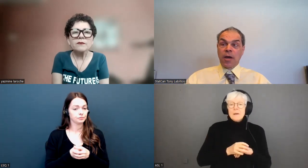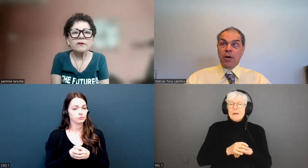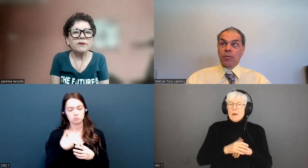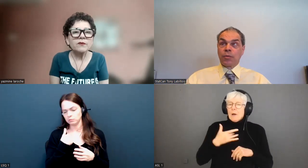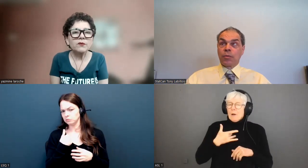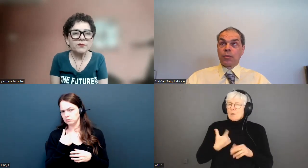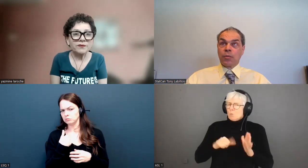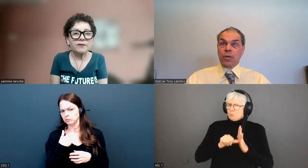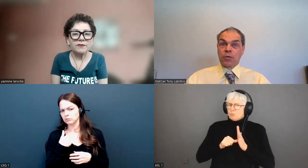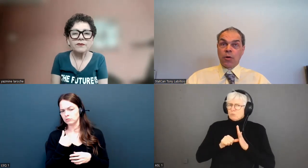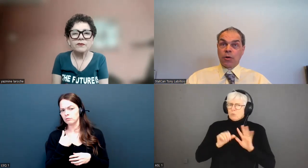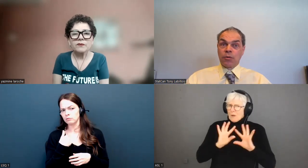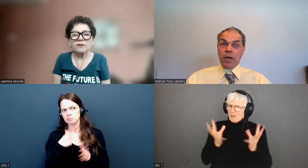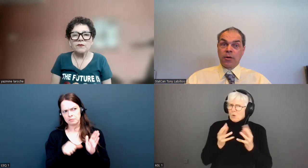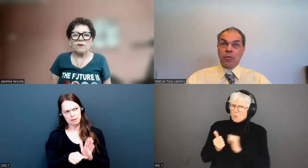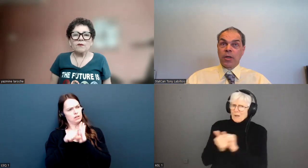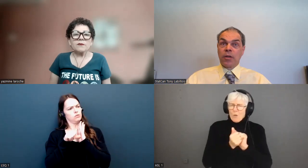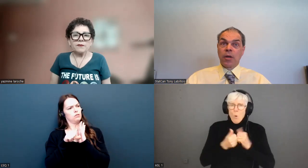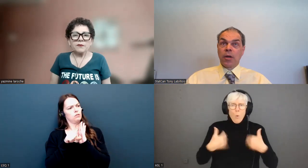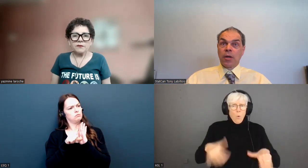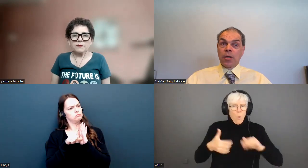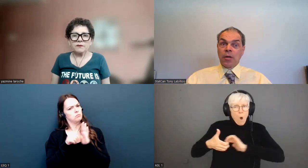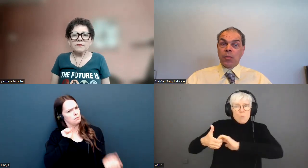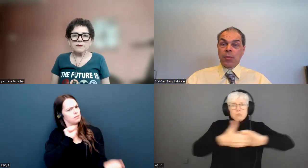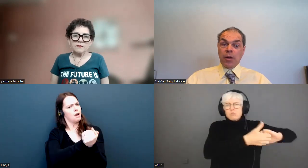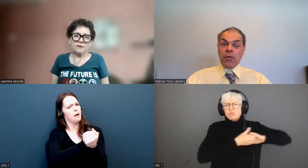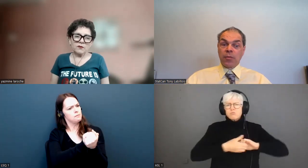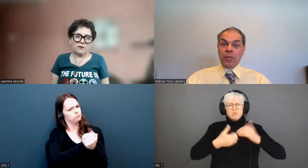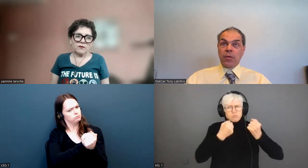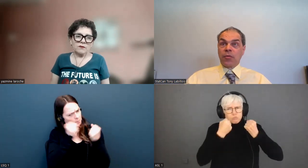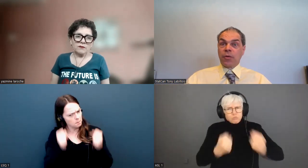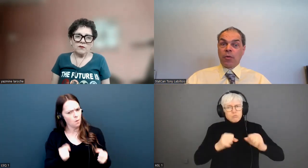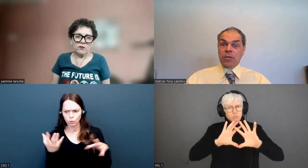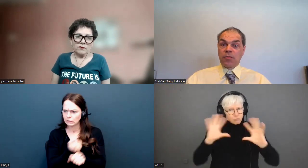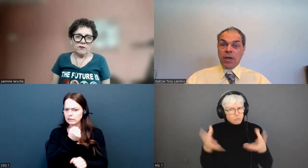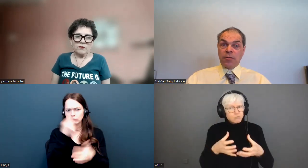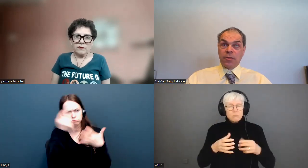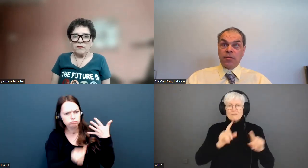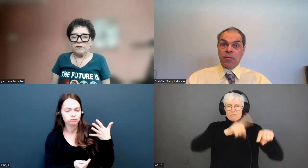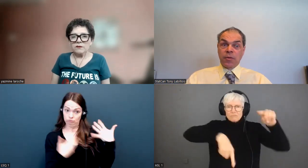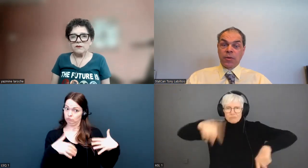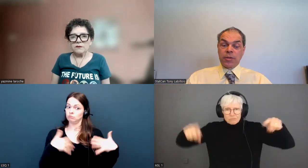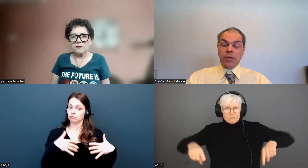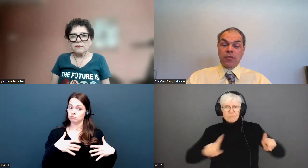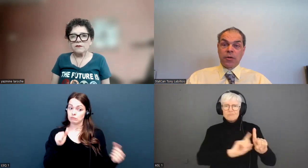I'll we're stronger together with people from different walks of life from representing